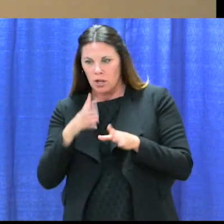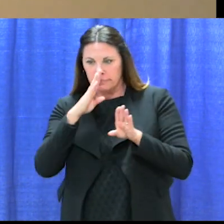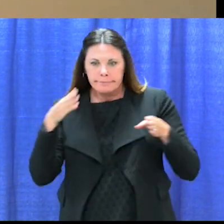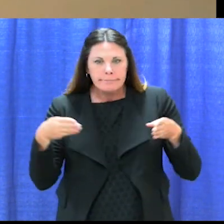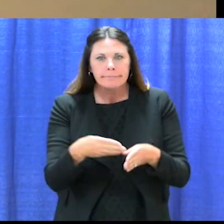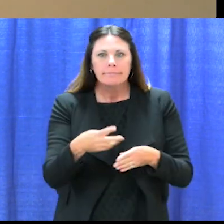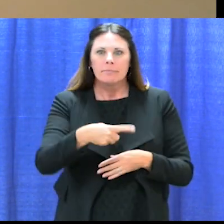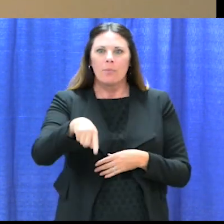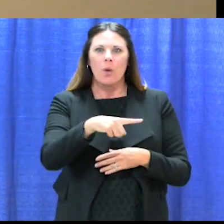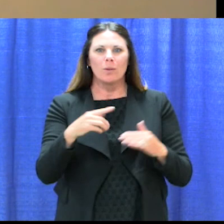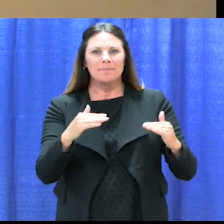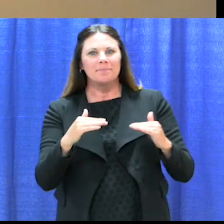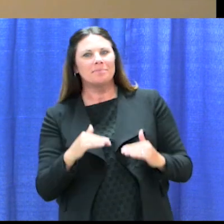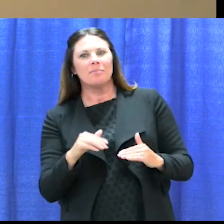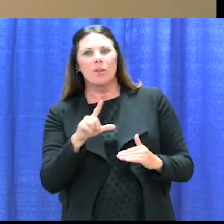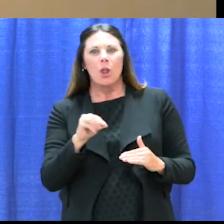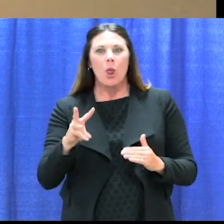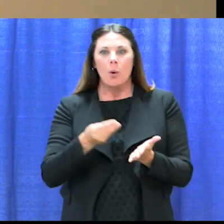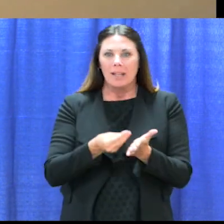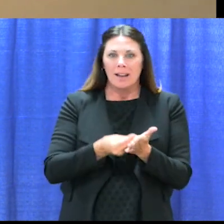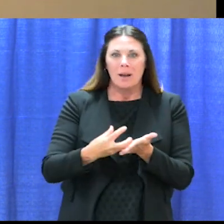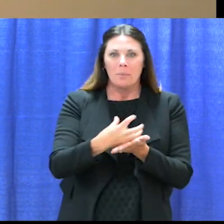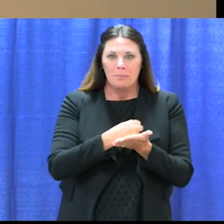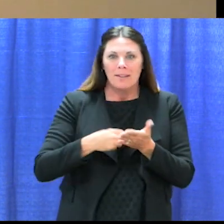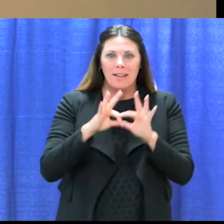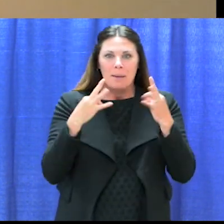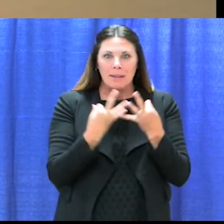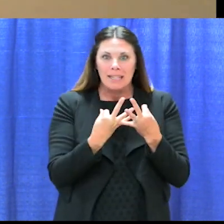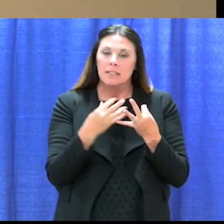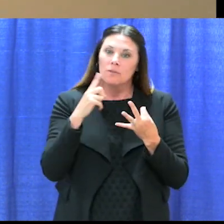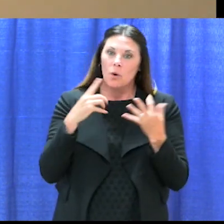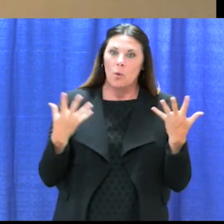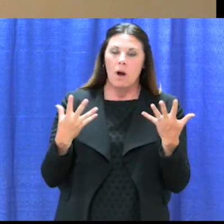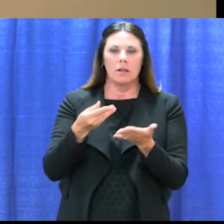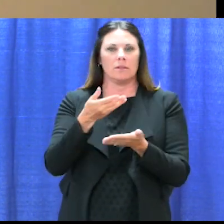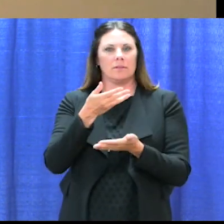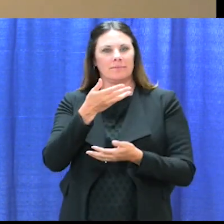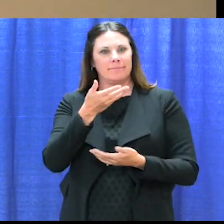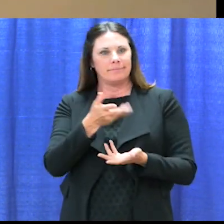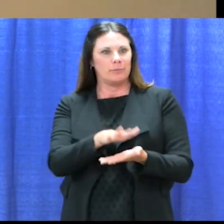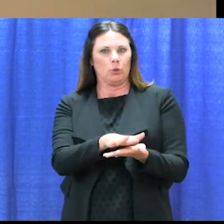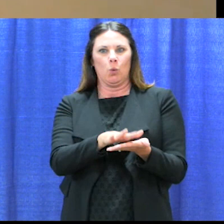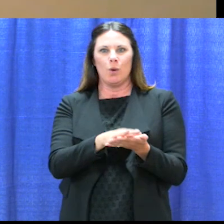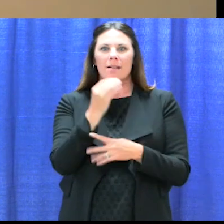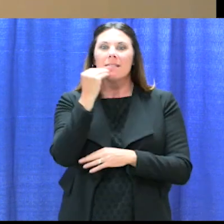with school-aged kids eligible for the school lunch program we've since expanded it a number of times.